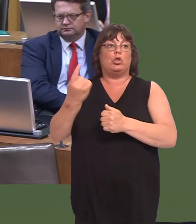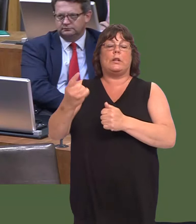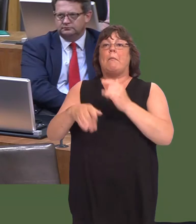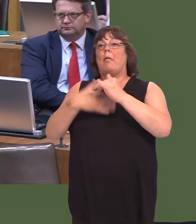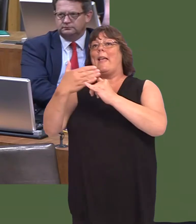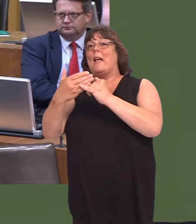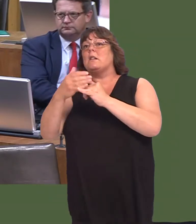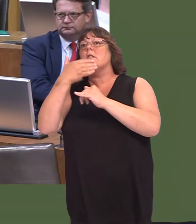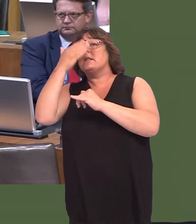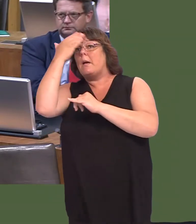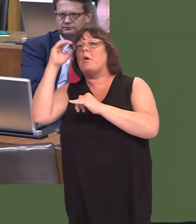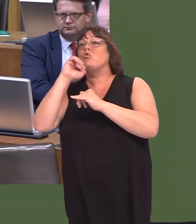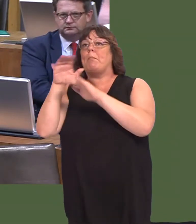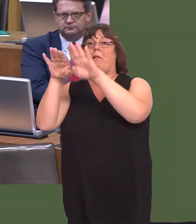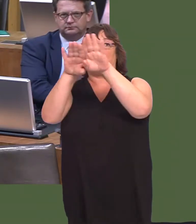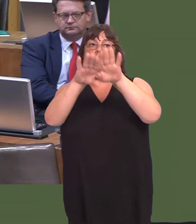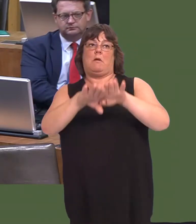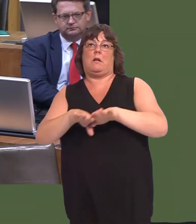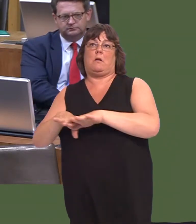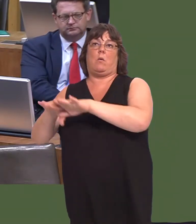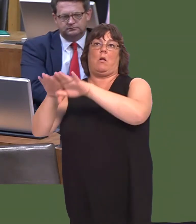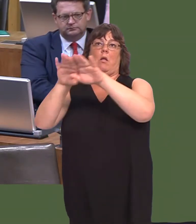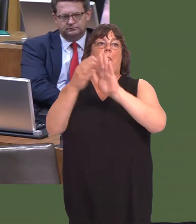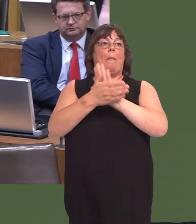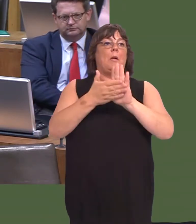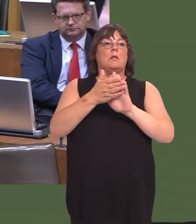be at the point where the postcode lottery has been completely eradicated.